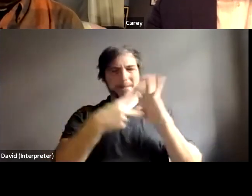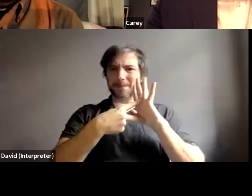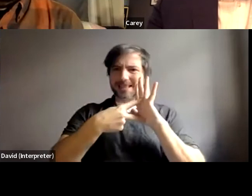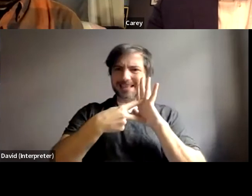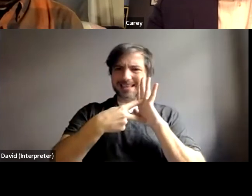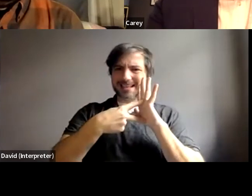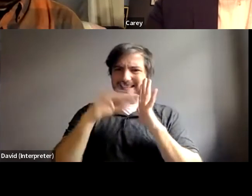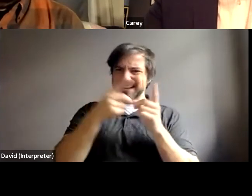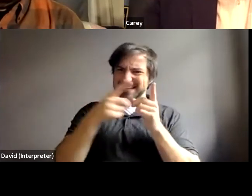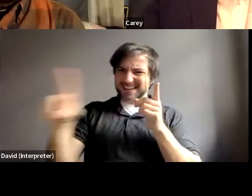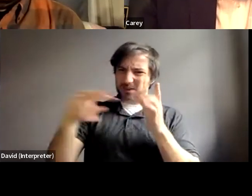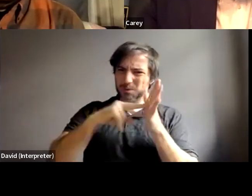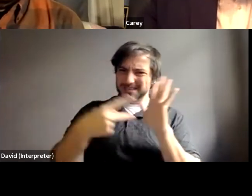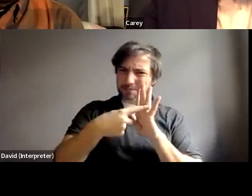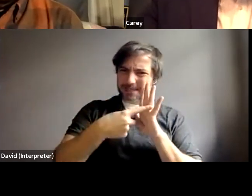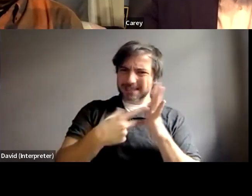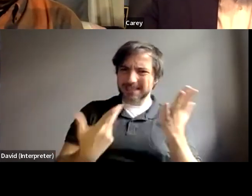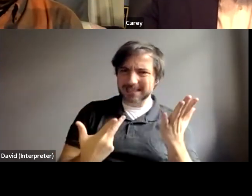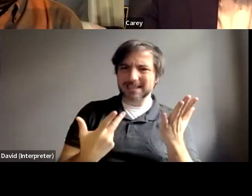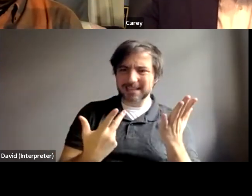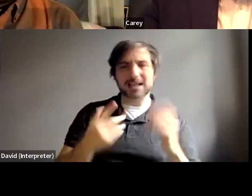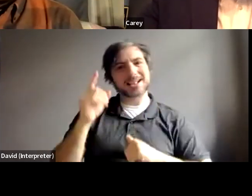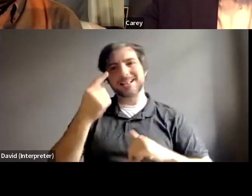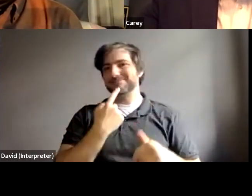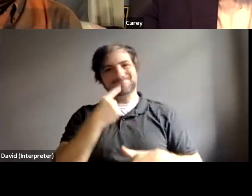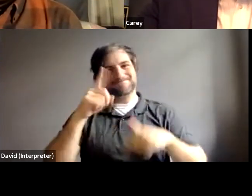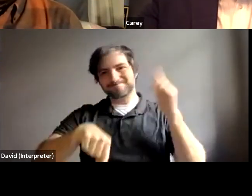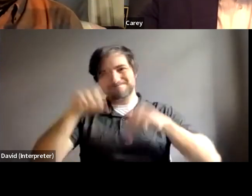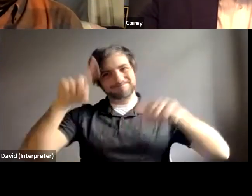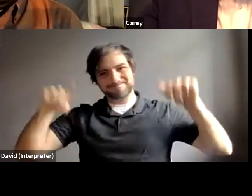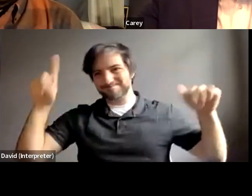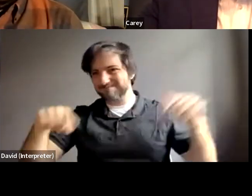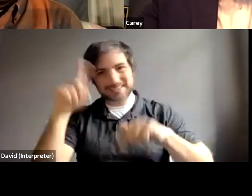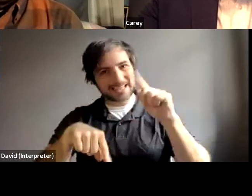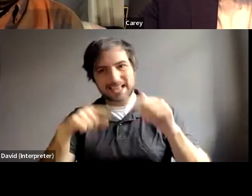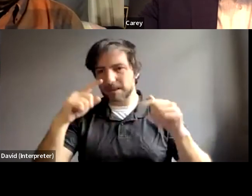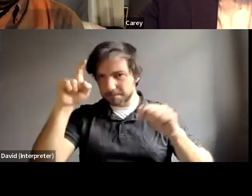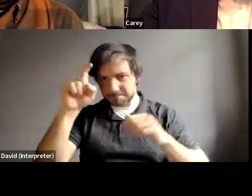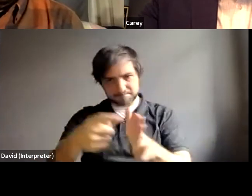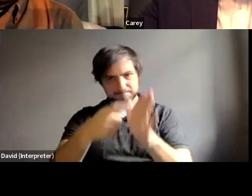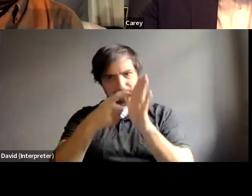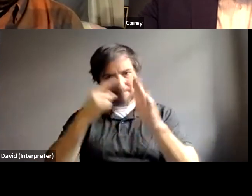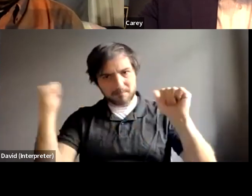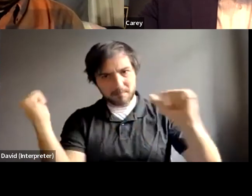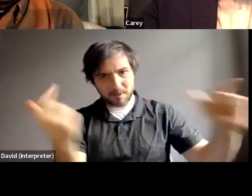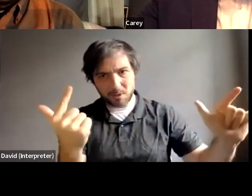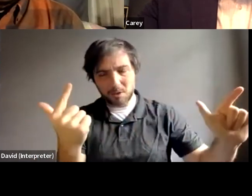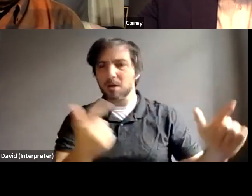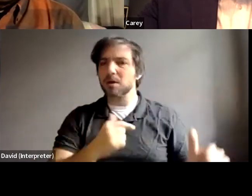it can't be sporadic because from my own perspective with the blues, we don't have MindsEye here for every event. We